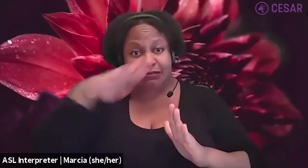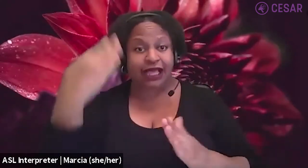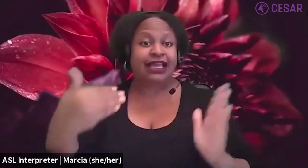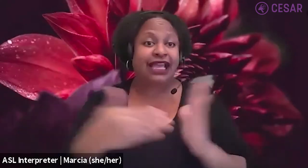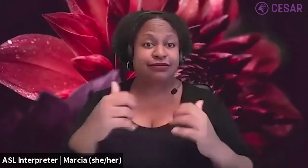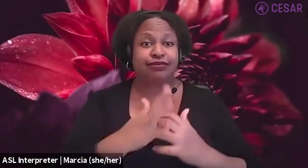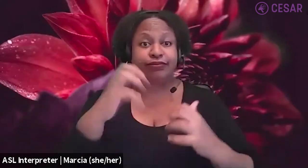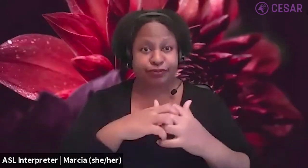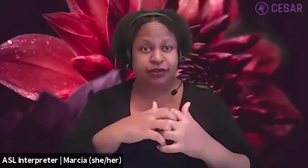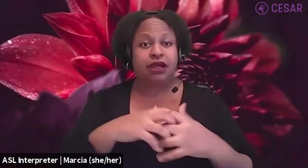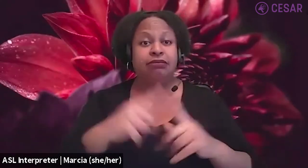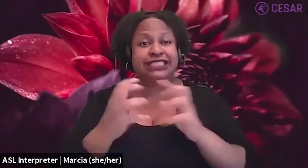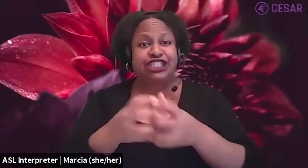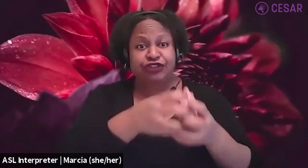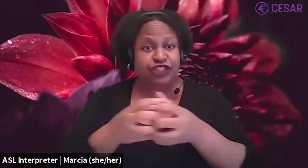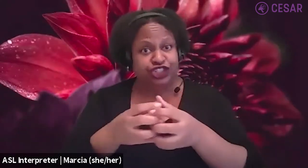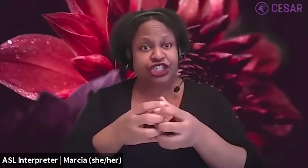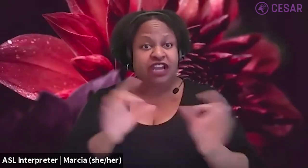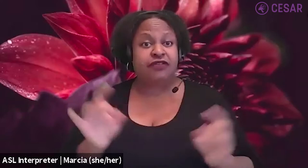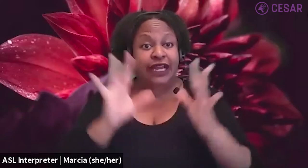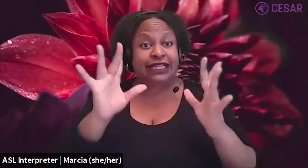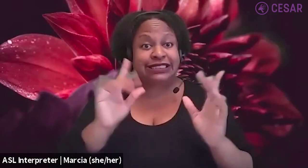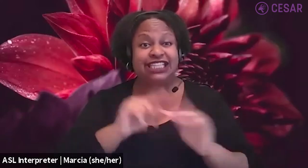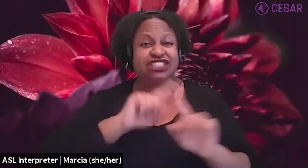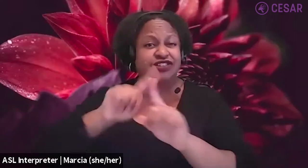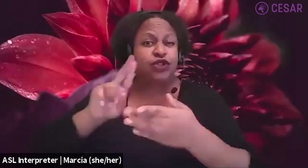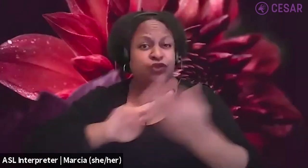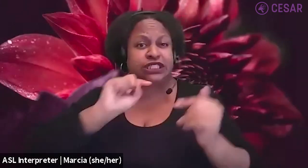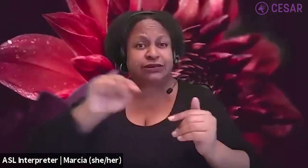violence in the halls of these institutions. Let us never let 10-year promotion or white listing stop